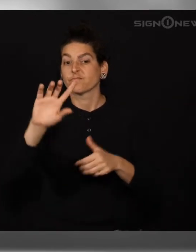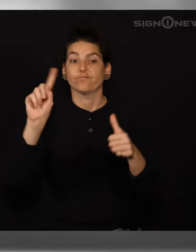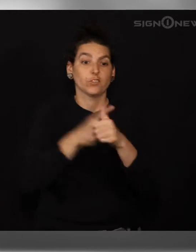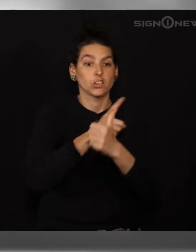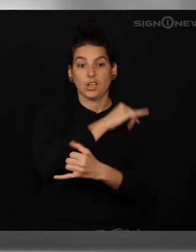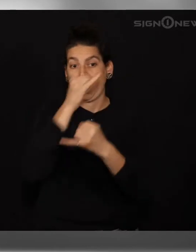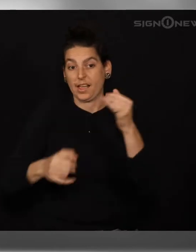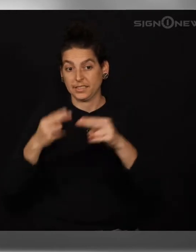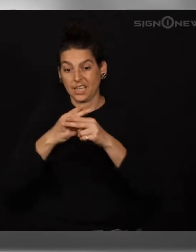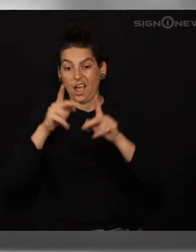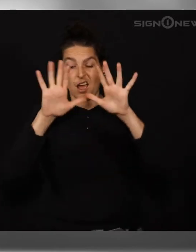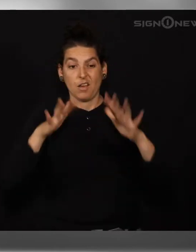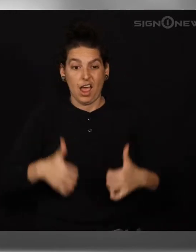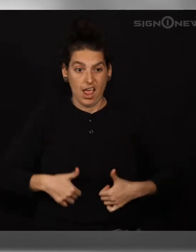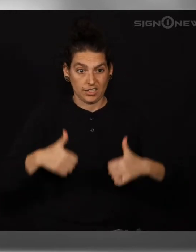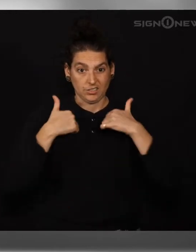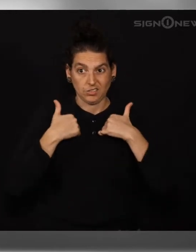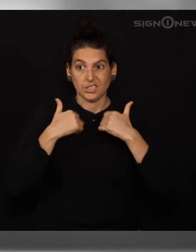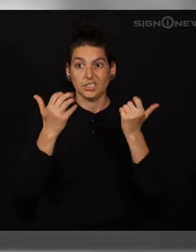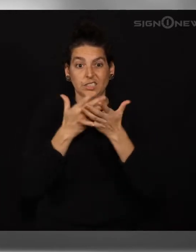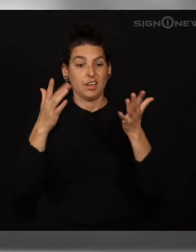and your date of birth to access your specific information.